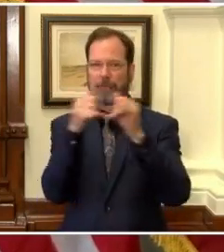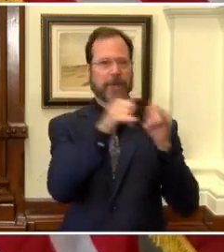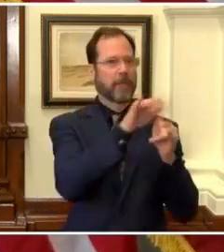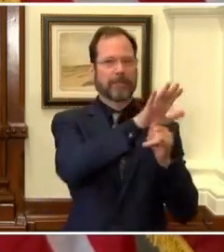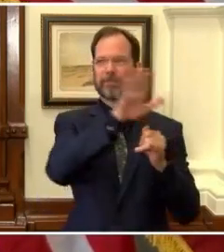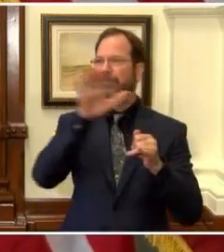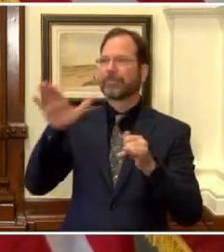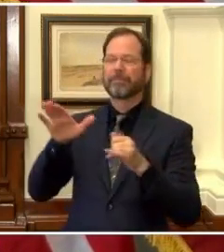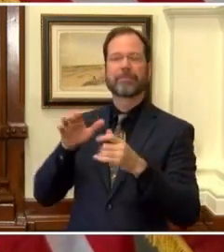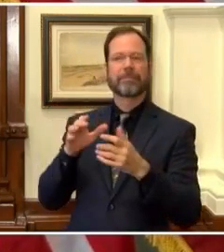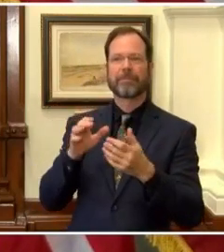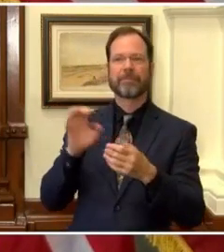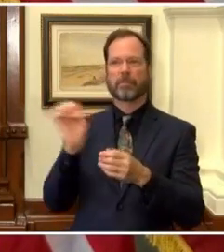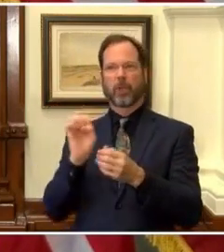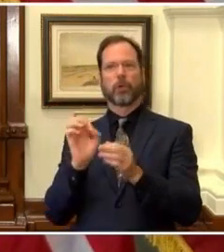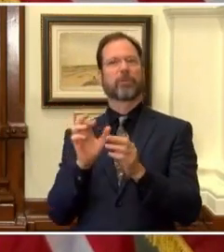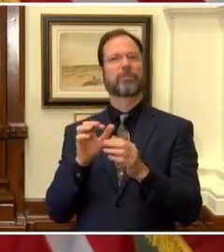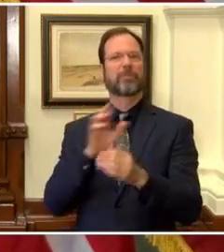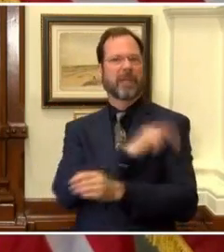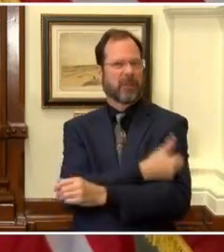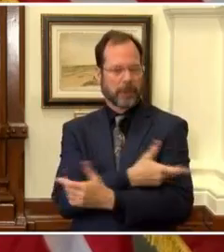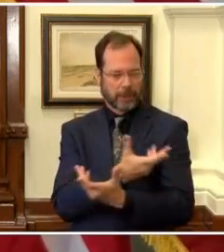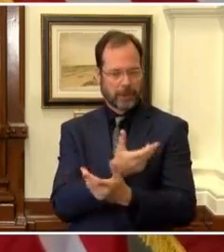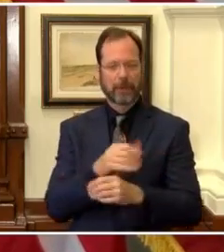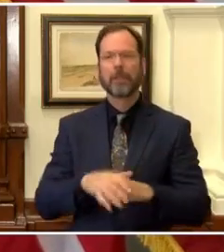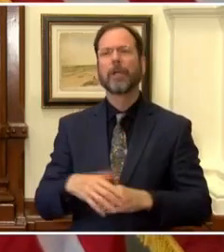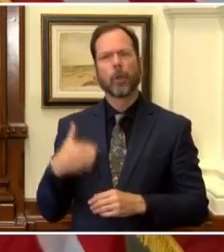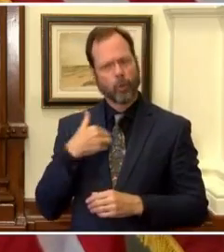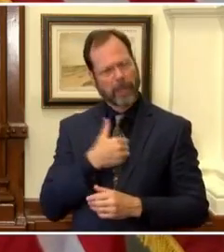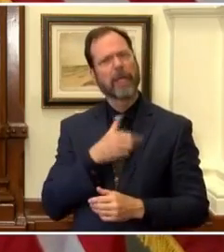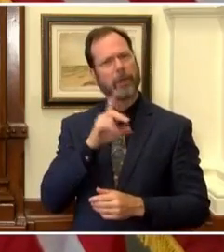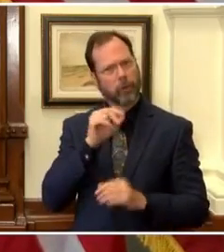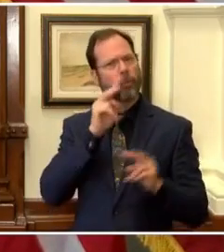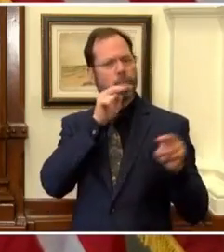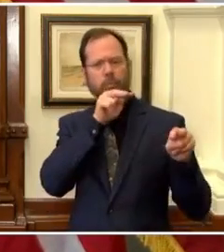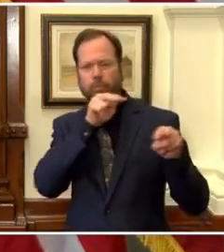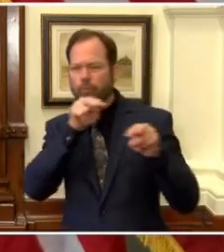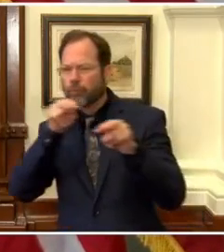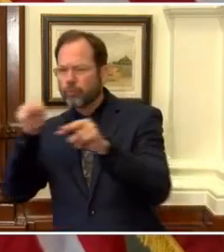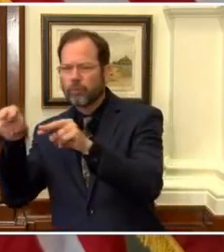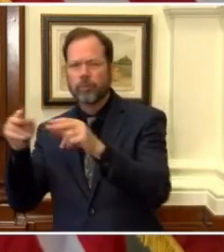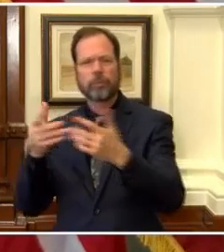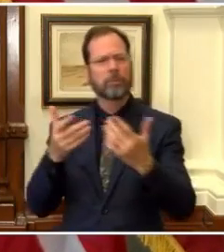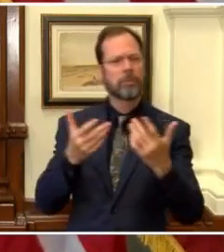WE DO HAVE THE INFORMATION BY COUNTY AND WE WILL HAVE THE INFORMATION FROM TRAUMA SERVICE